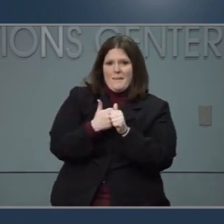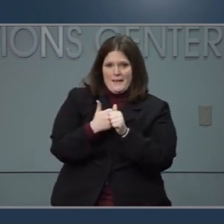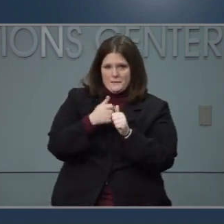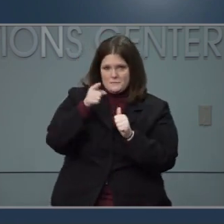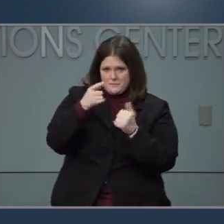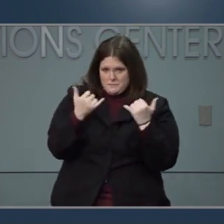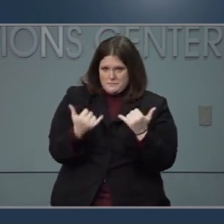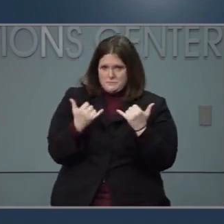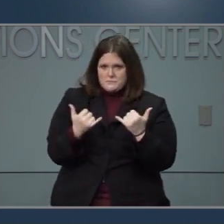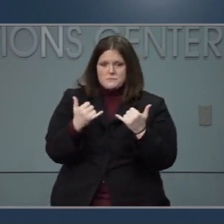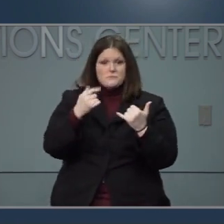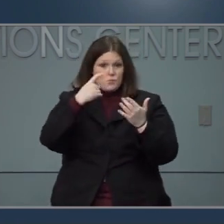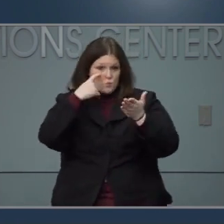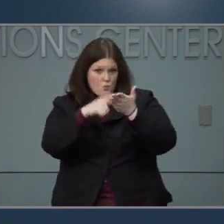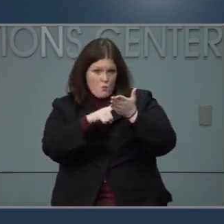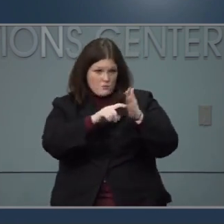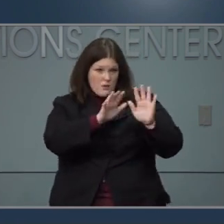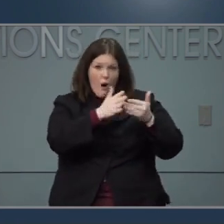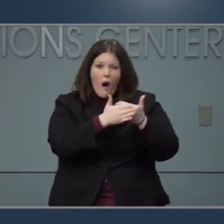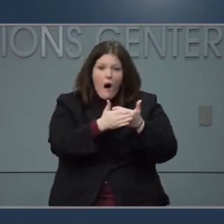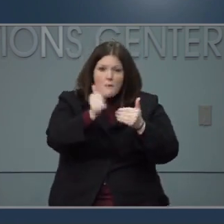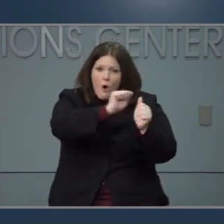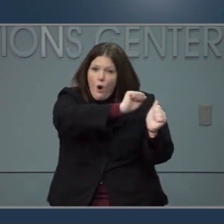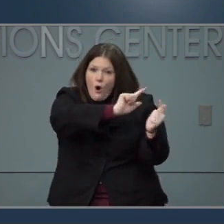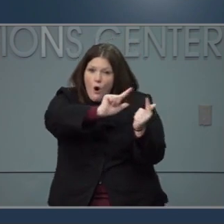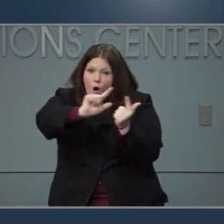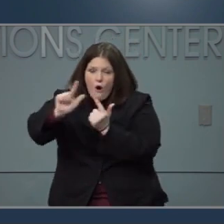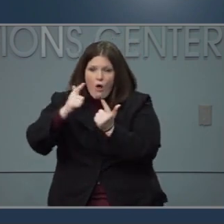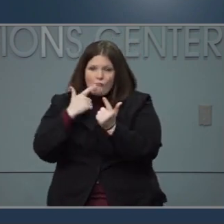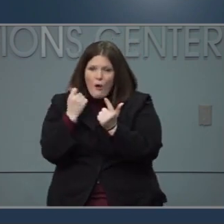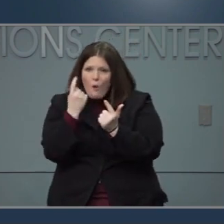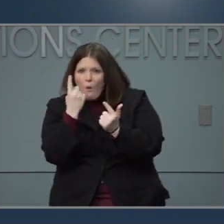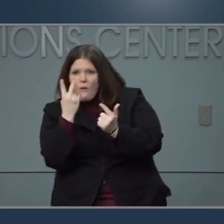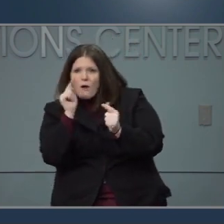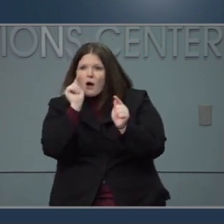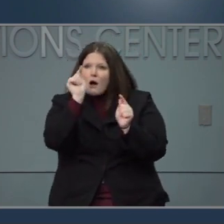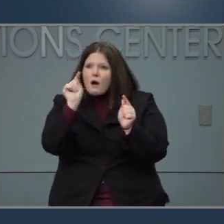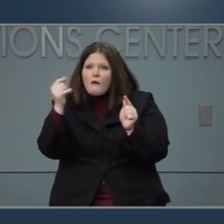AND ON THIS SLIDE, WE SHOW AN UPDATED COUNTY ALERT MAP.